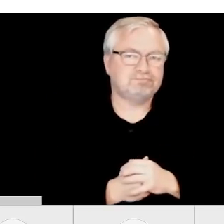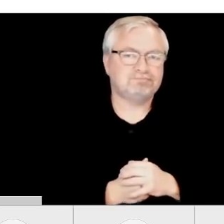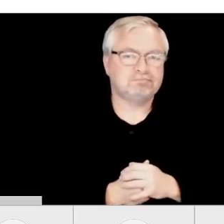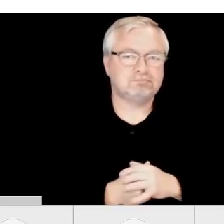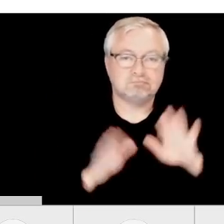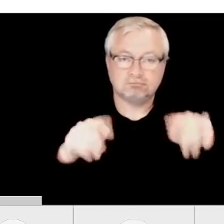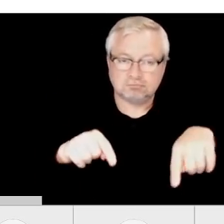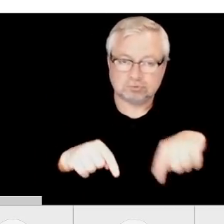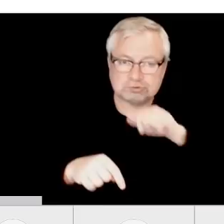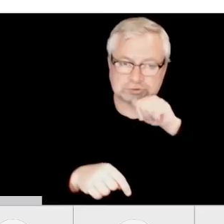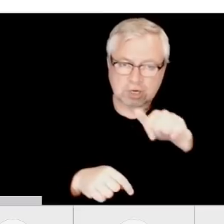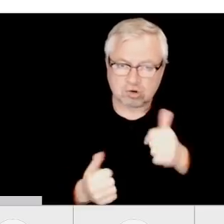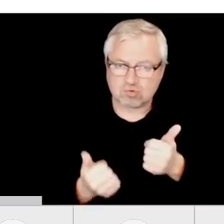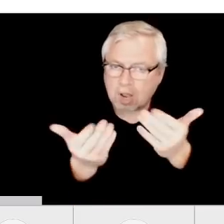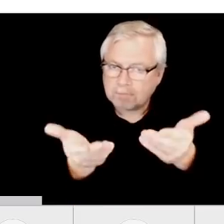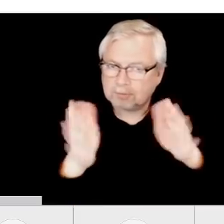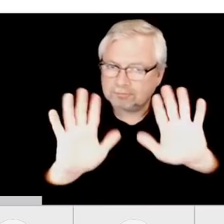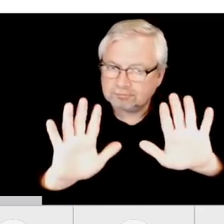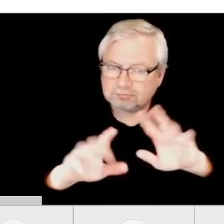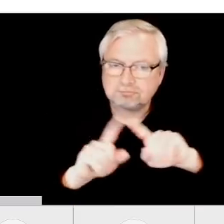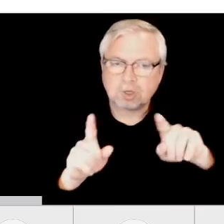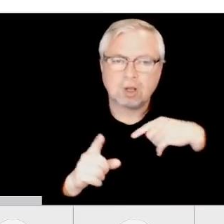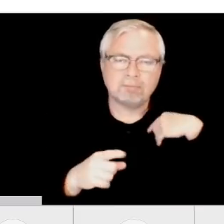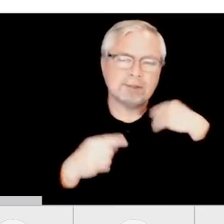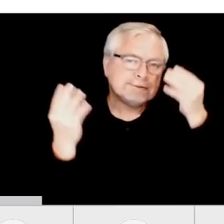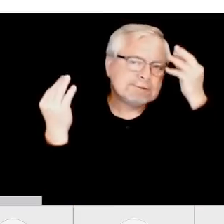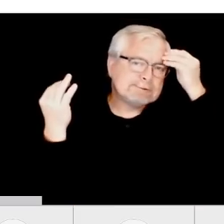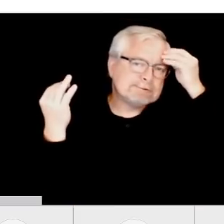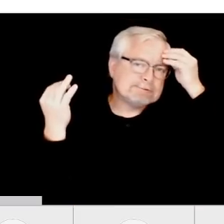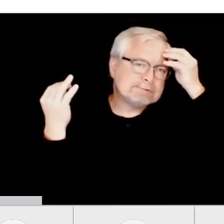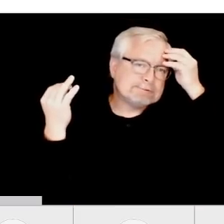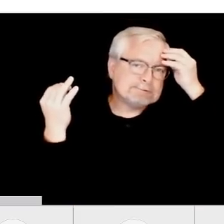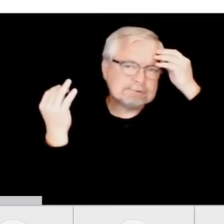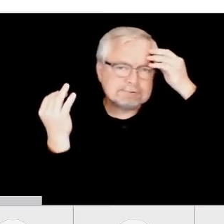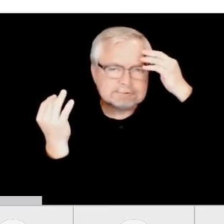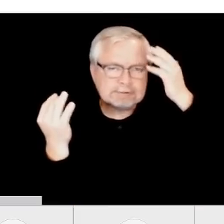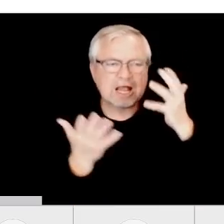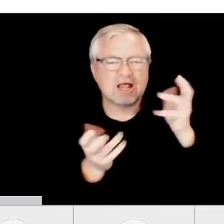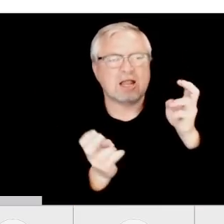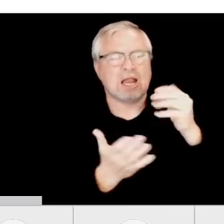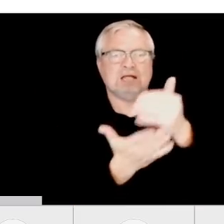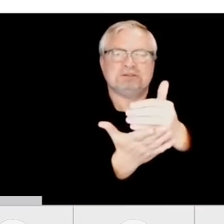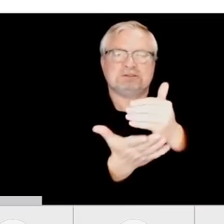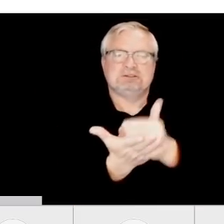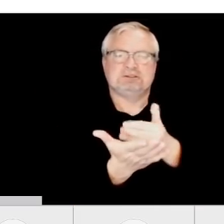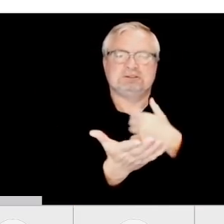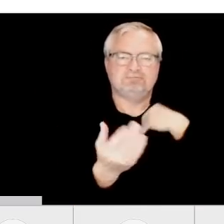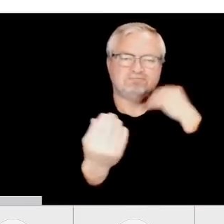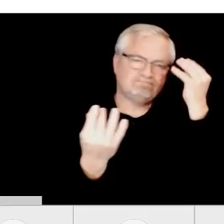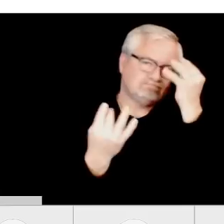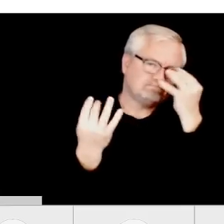Just take that as a set of lessons from the disease as we observe it.